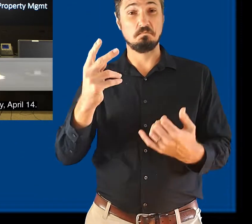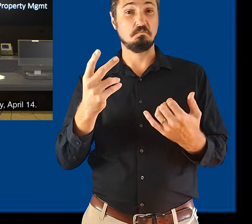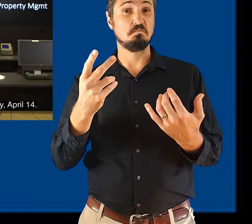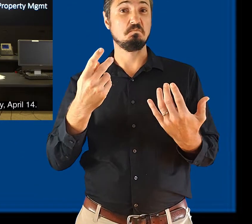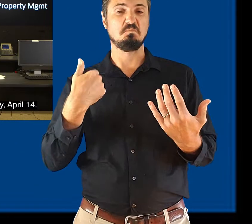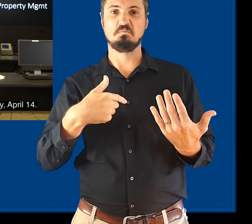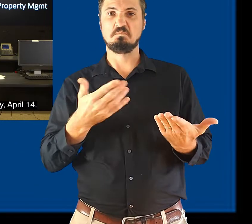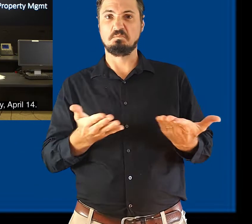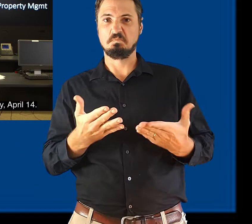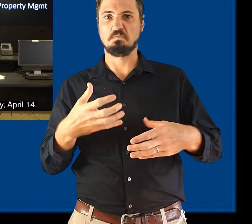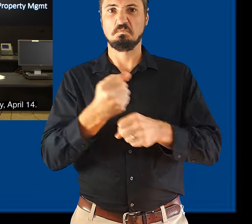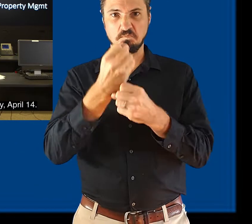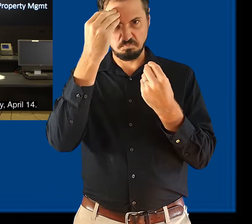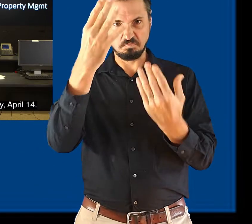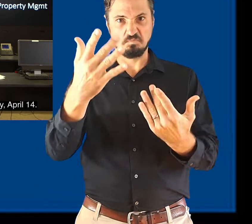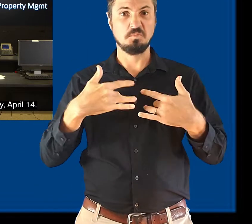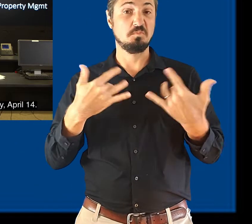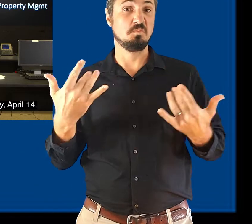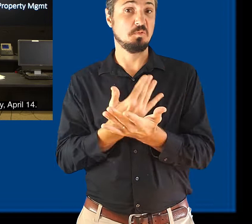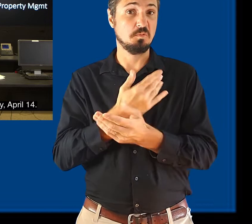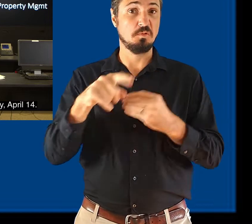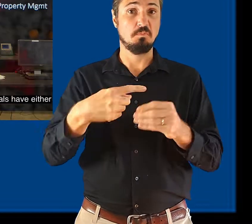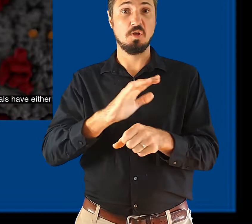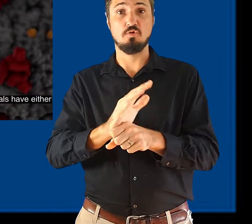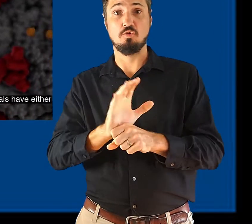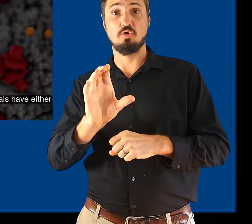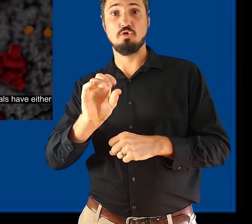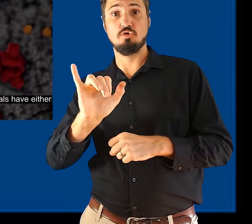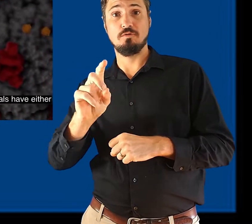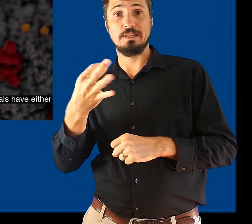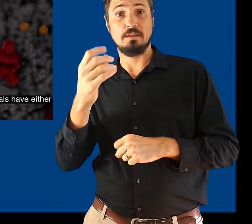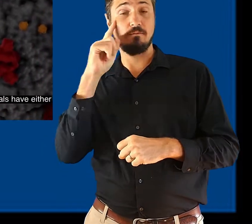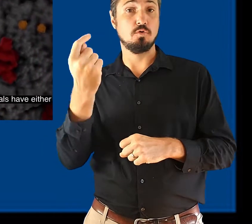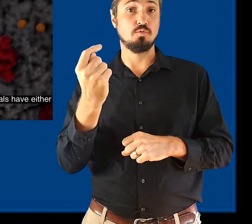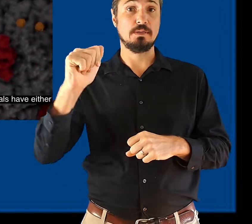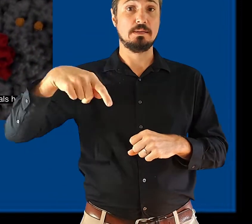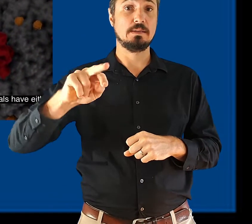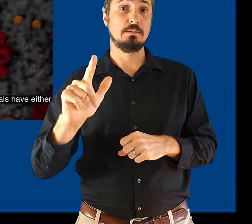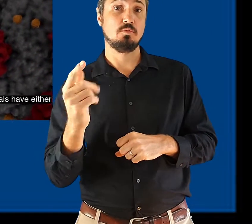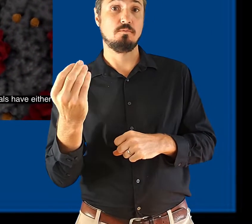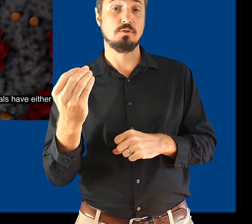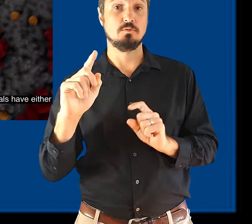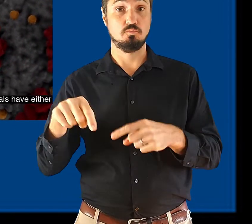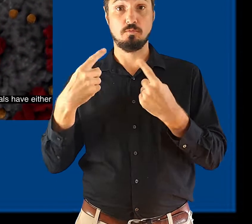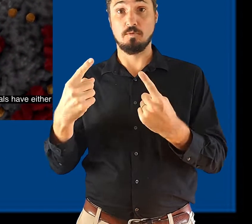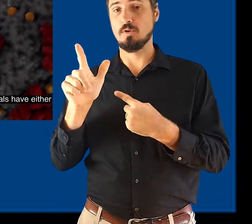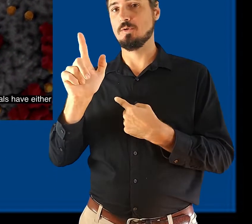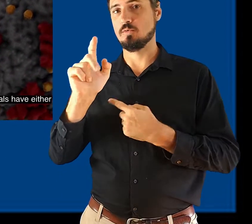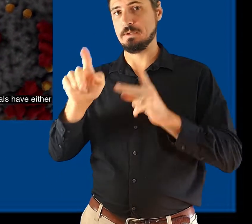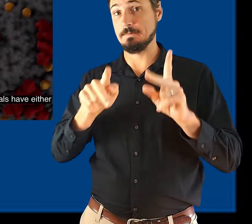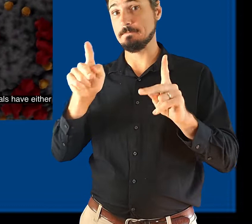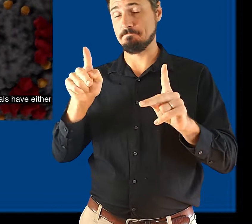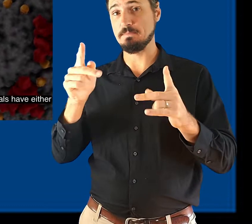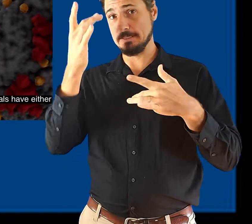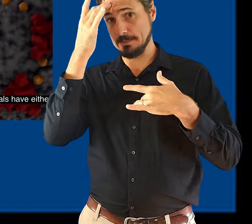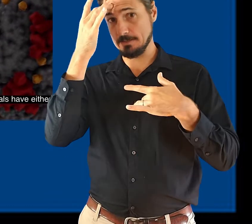The number of total confirmed cases remains at 21. Of those 21 cases, 16 individuals have either recovered or returned to their home on the mainland.